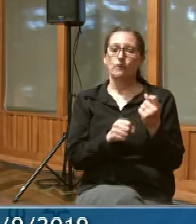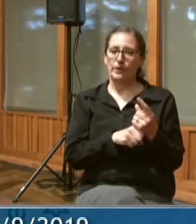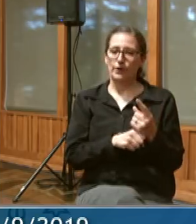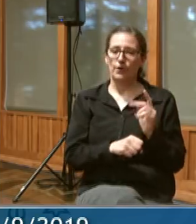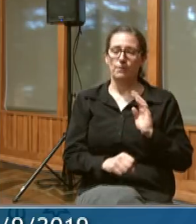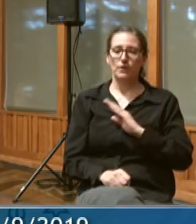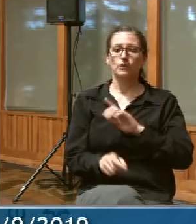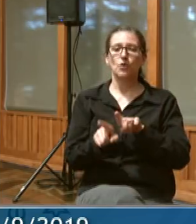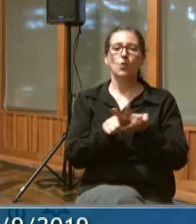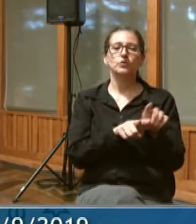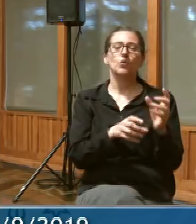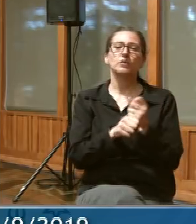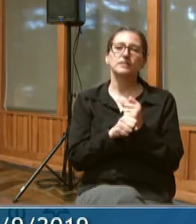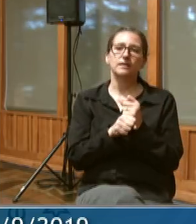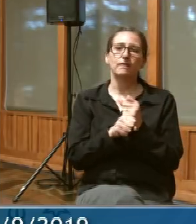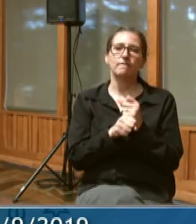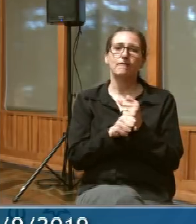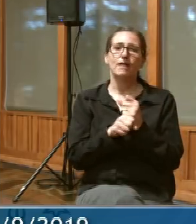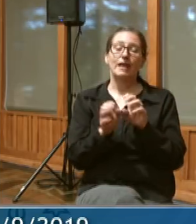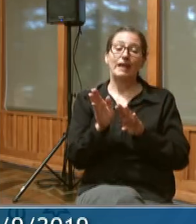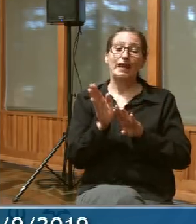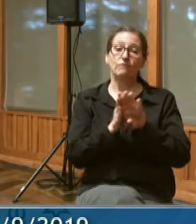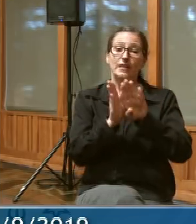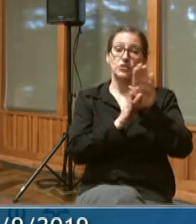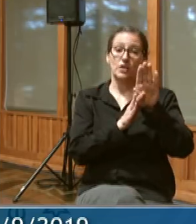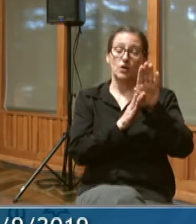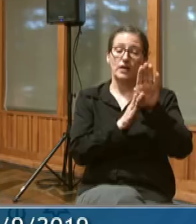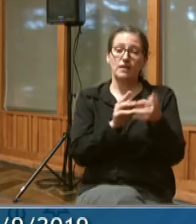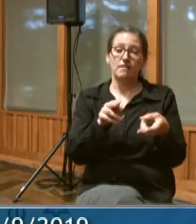RESOURCES WERE TOLD TO BUILD THEIR BUDGET WITH 1% FEWER